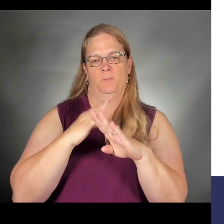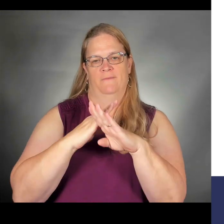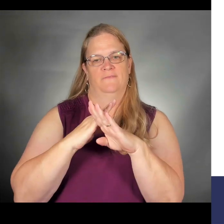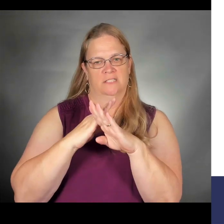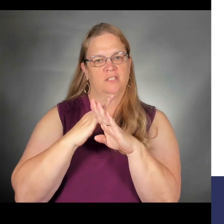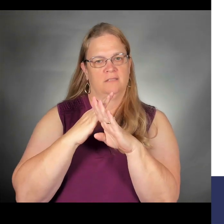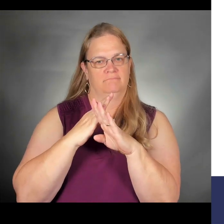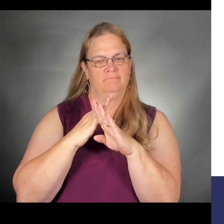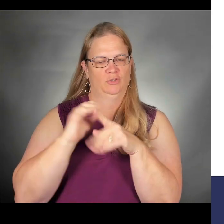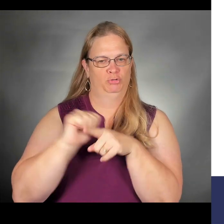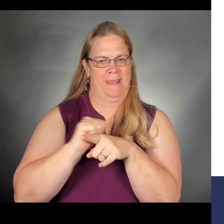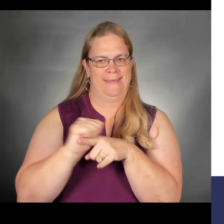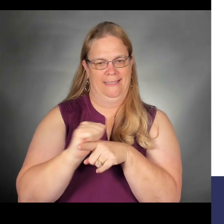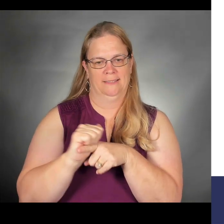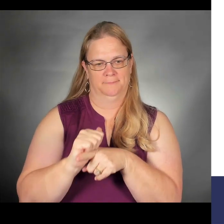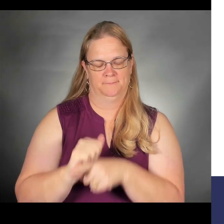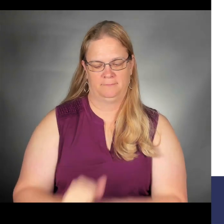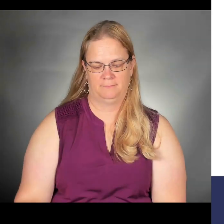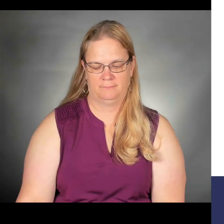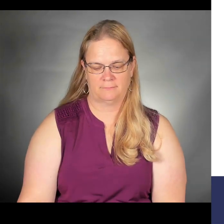I'm here to talk with you about suicide prevention training.